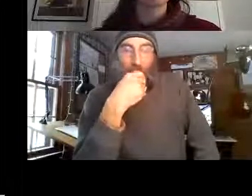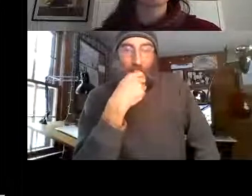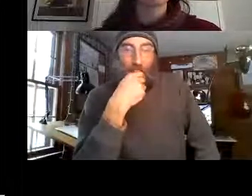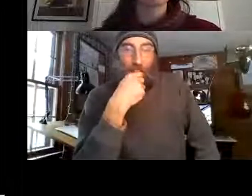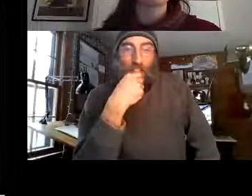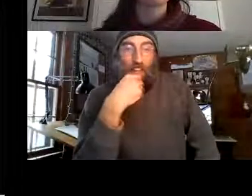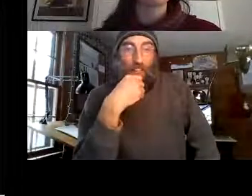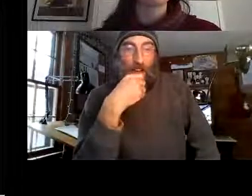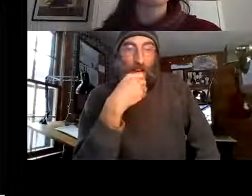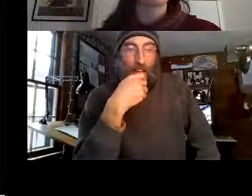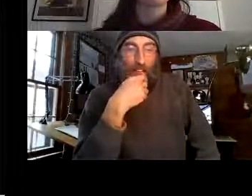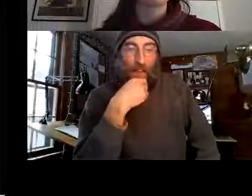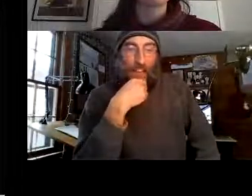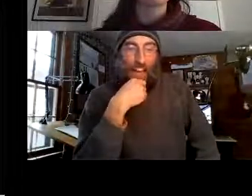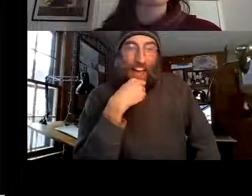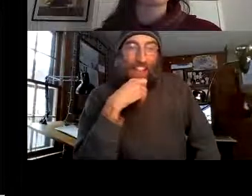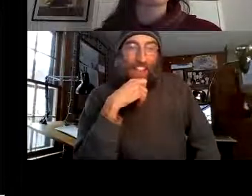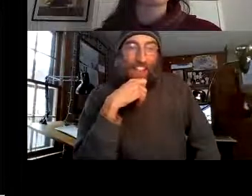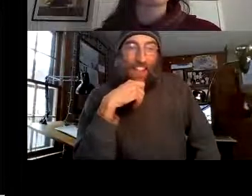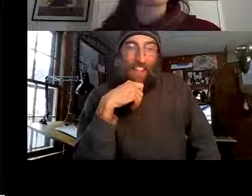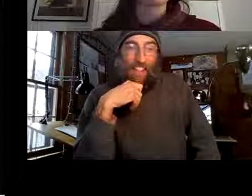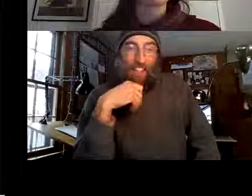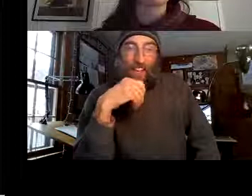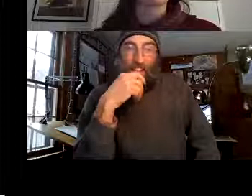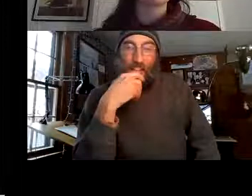scene, because Nurse Sarah Lowe writes about the cats in her, in her letter.